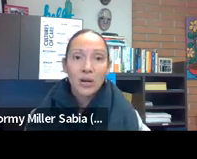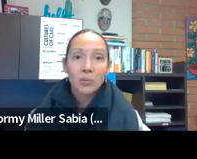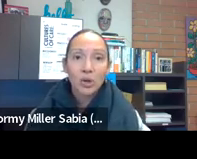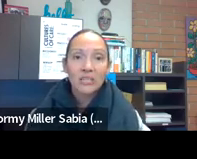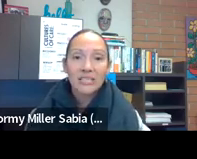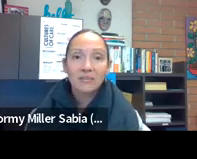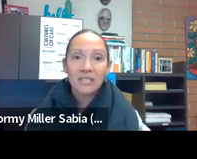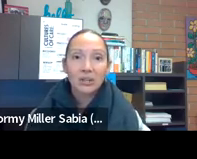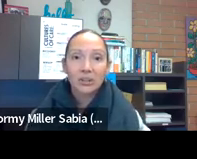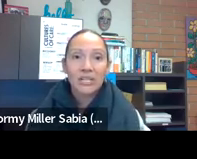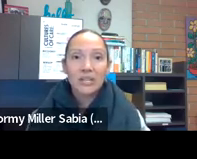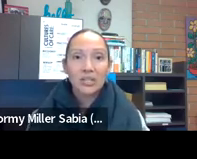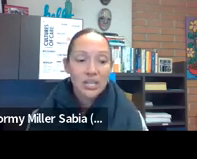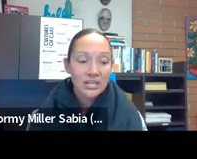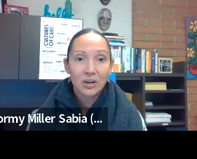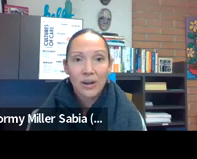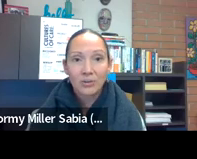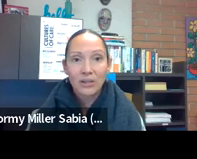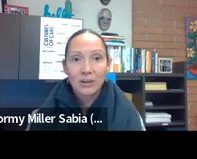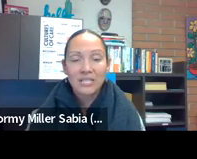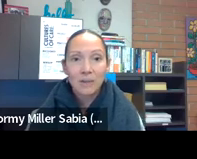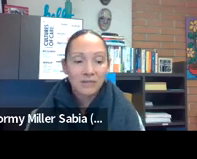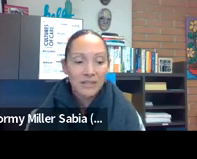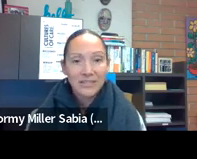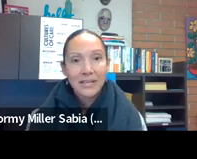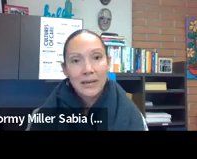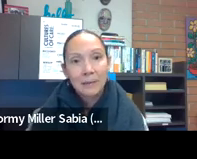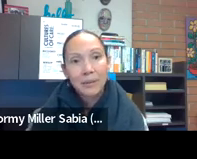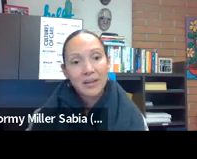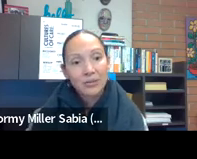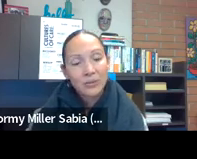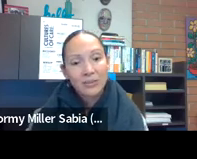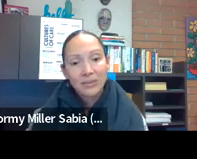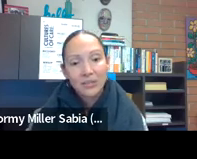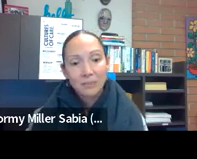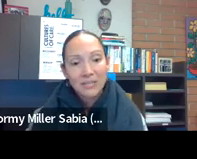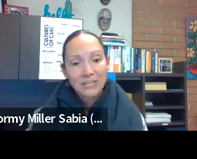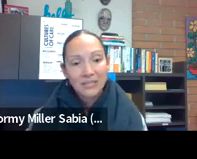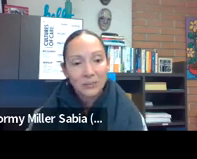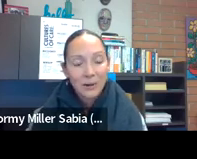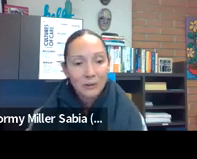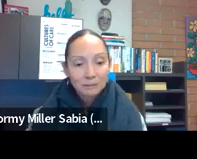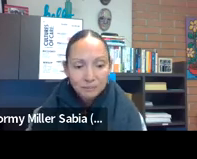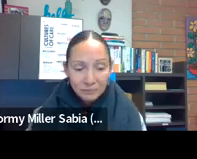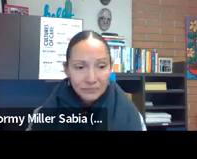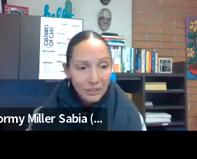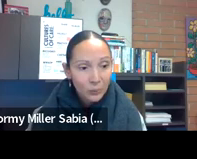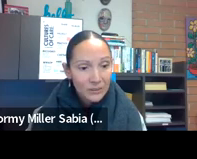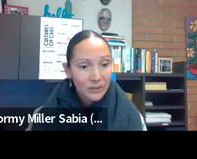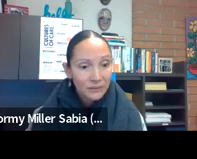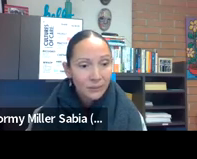to work collectively in our learning, and understanding around its benefits. But I also think that there are some pieces around, you know.